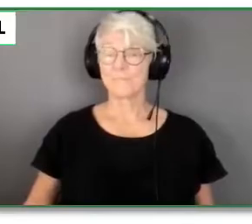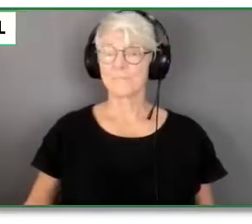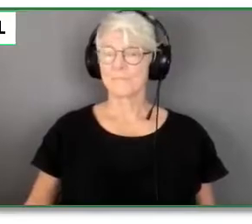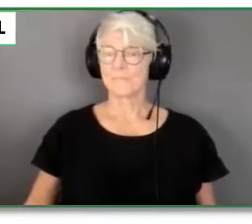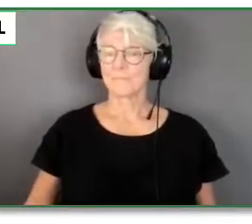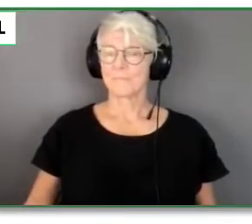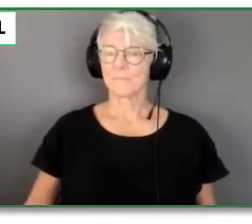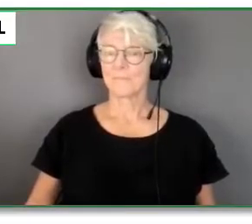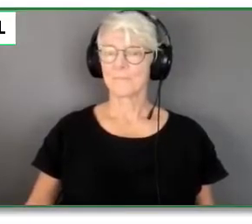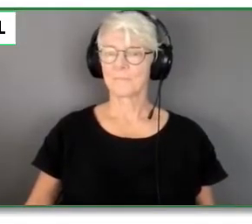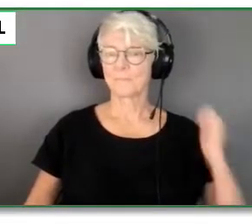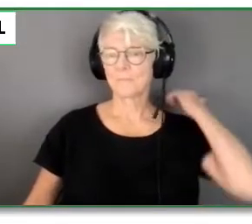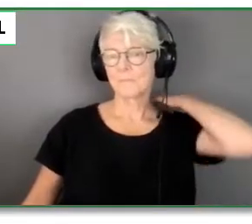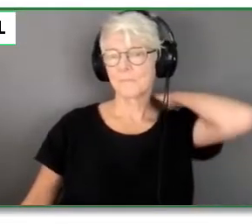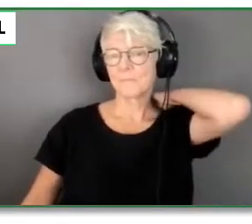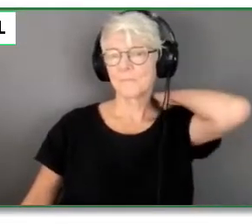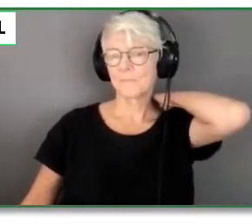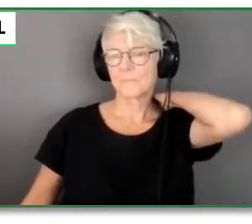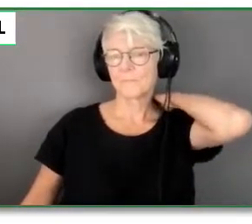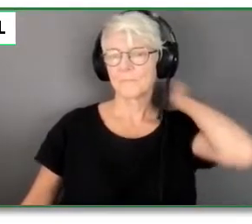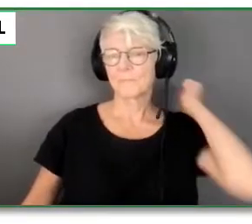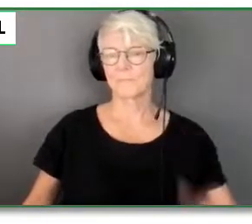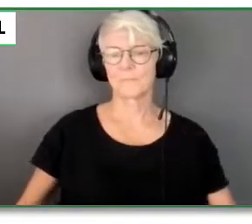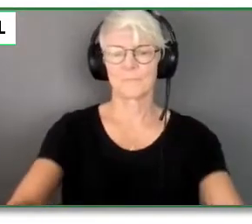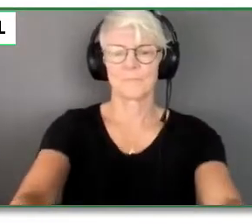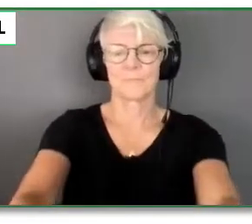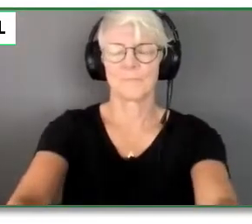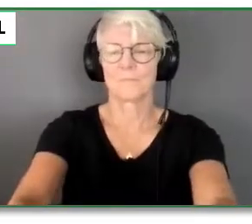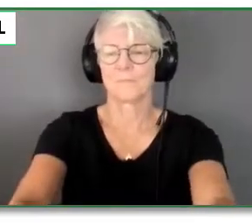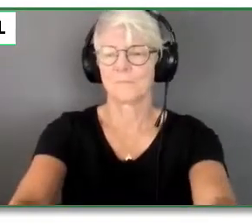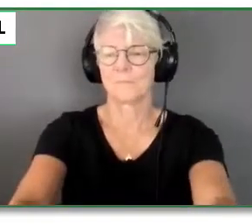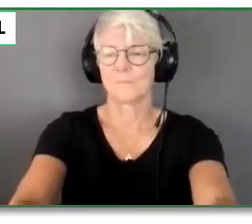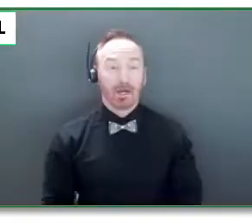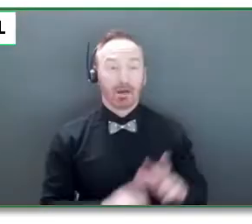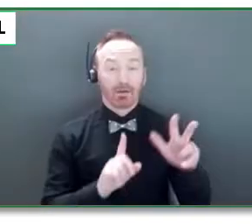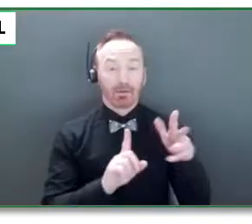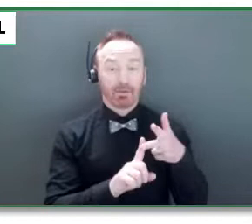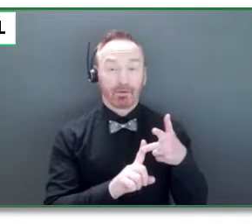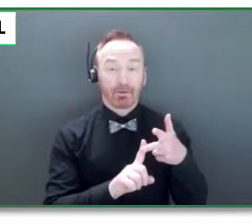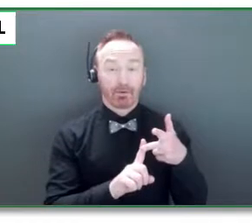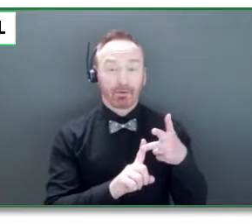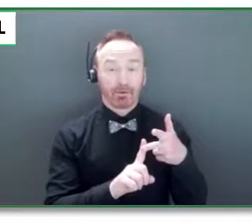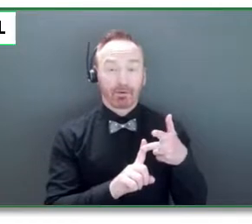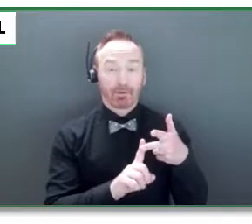Our third speaker this hour is Isabelle Ducharme. Isabelle is a is the current